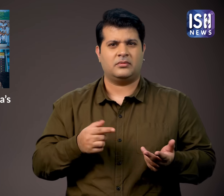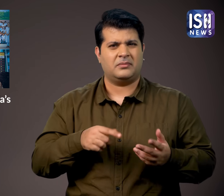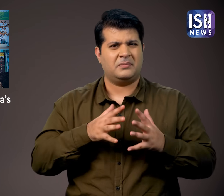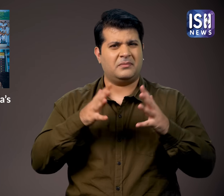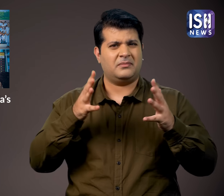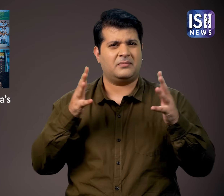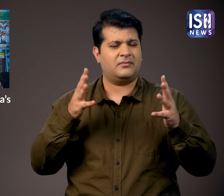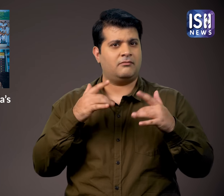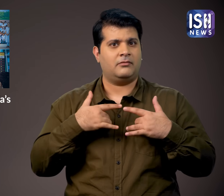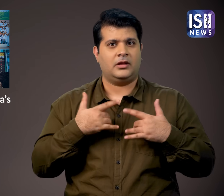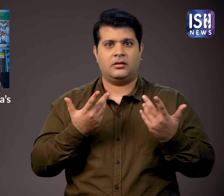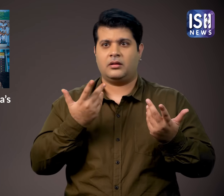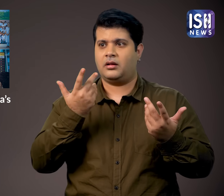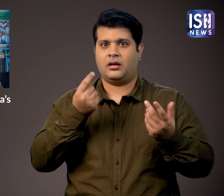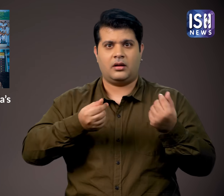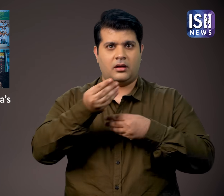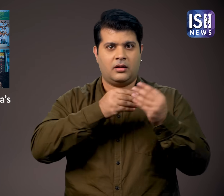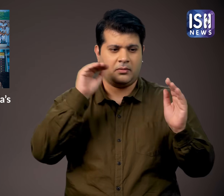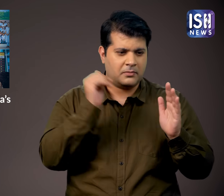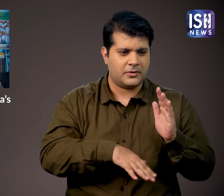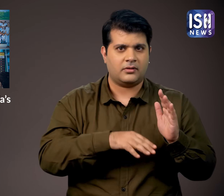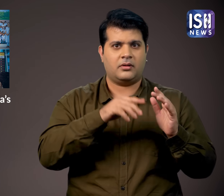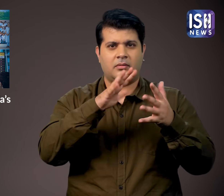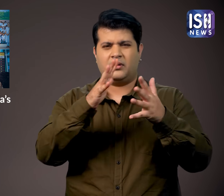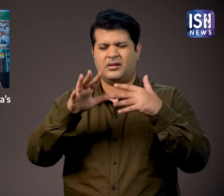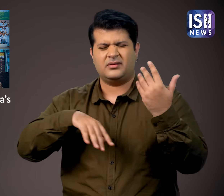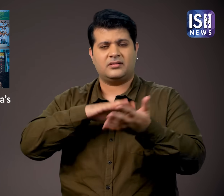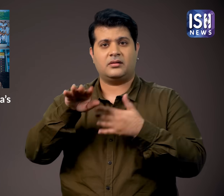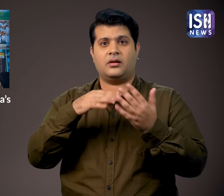This is huge. It could even lead to an economic crash.